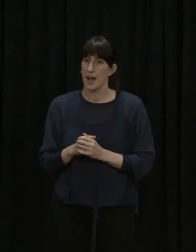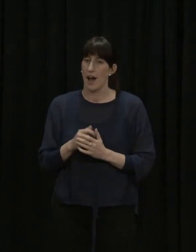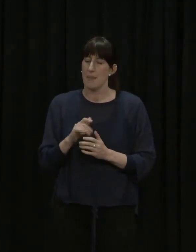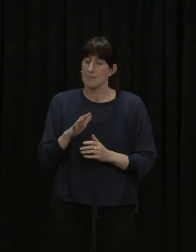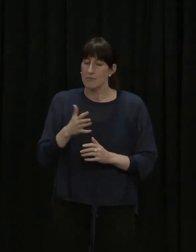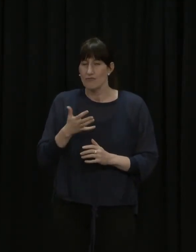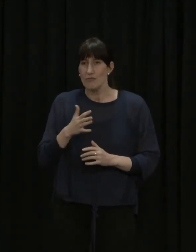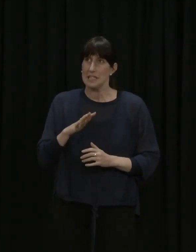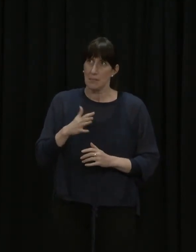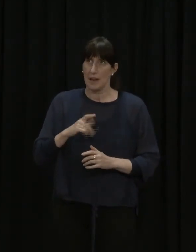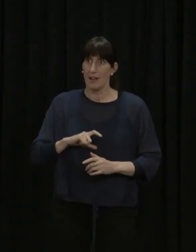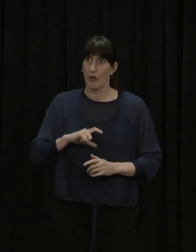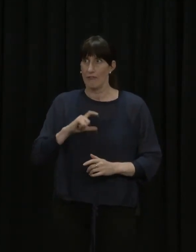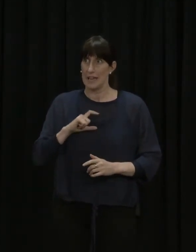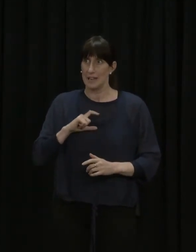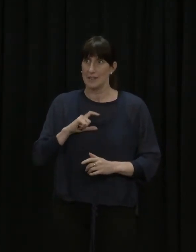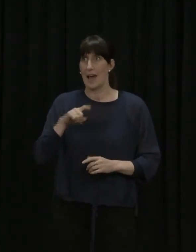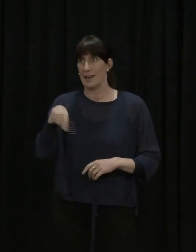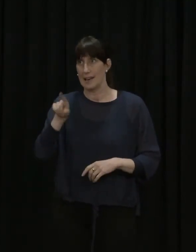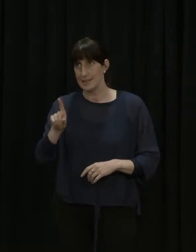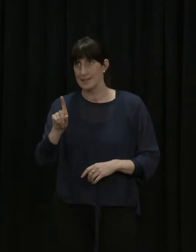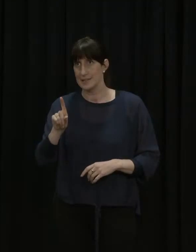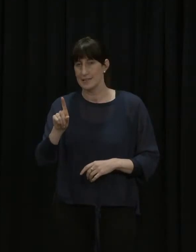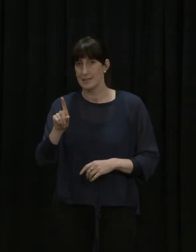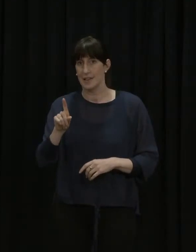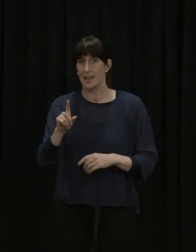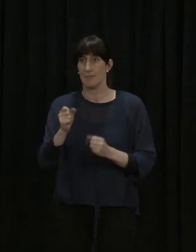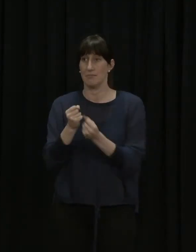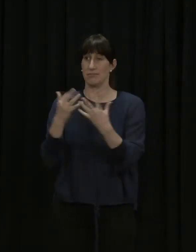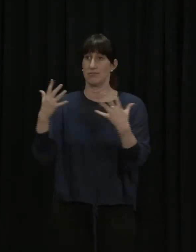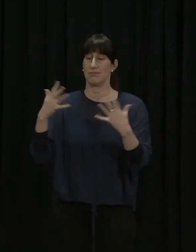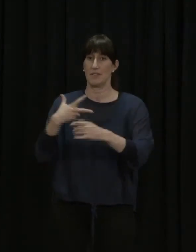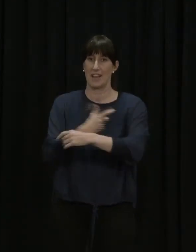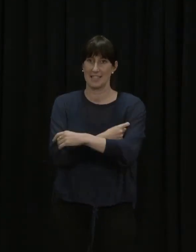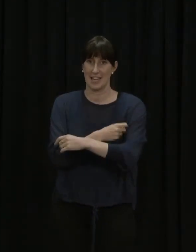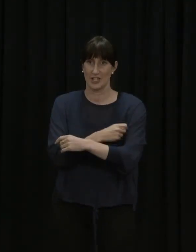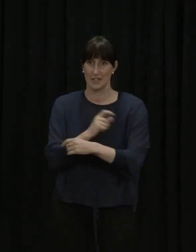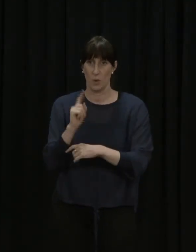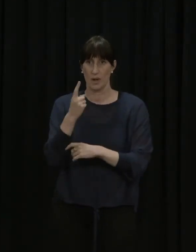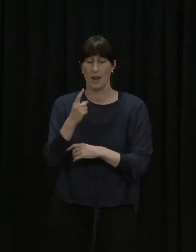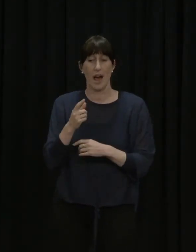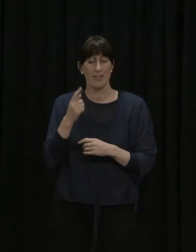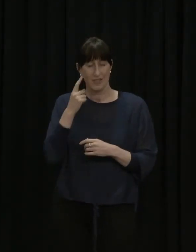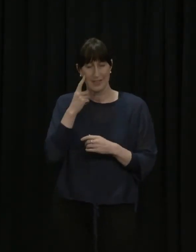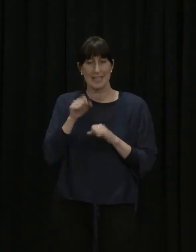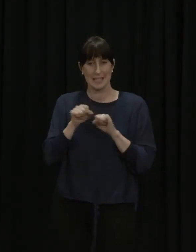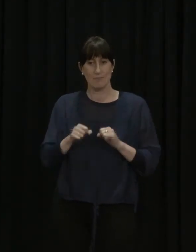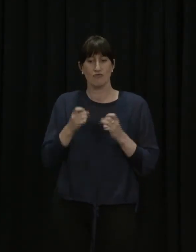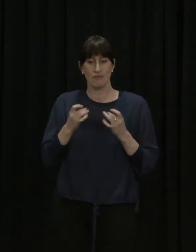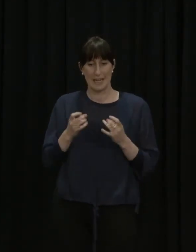it out to everybody. It is literally weeks away and I can say with a reasonable